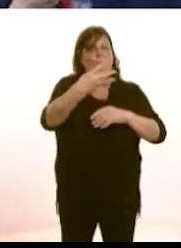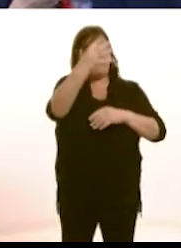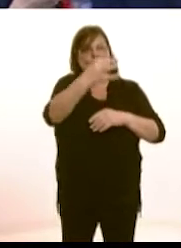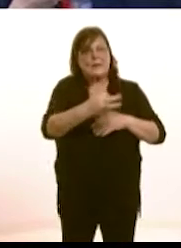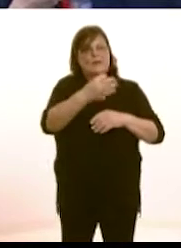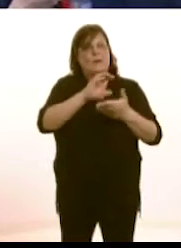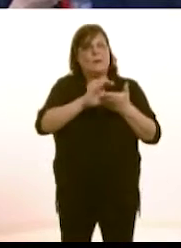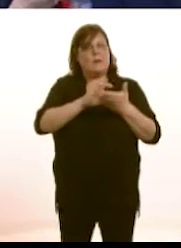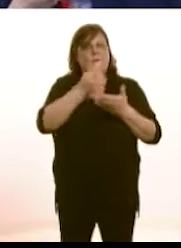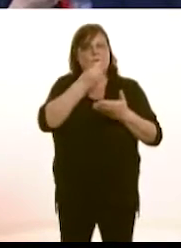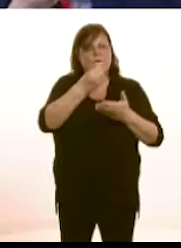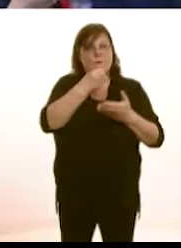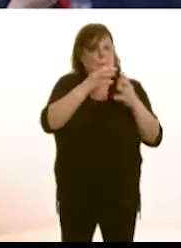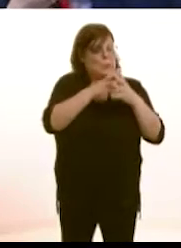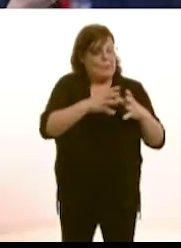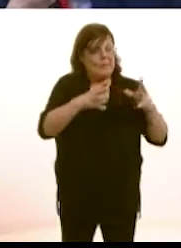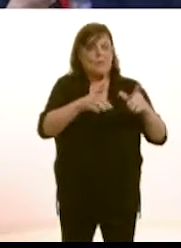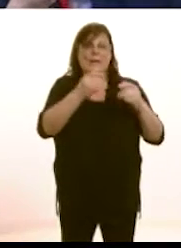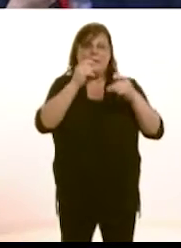in terms of sheep meat particularly, and the price was depressed as a result.